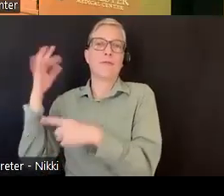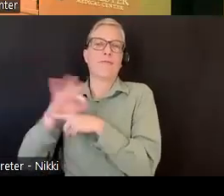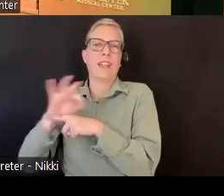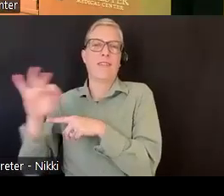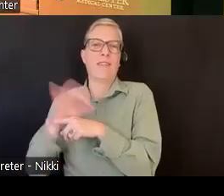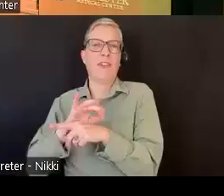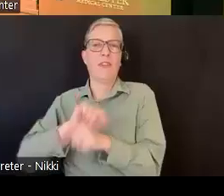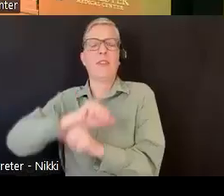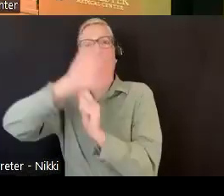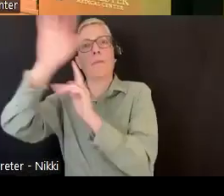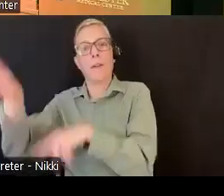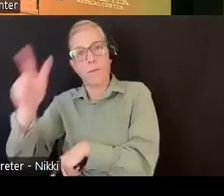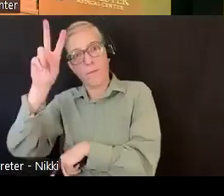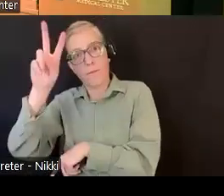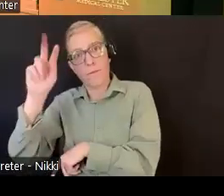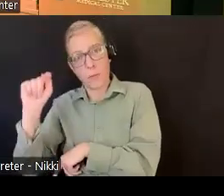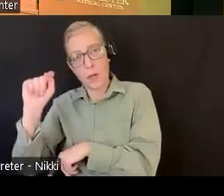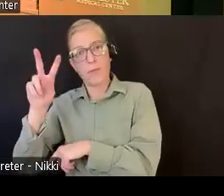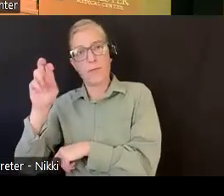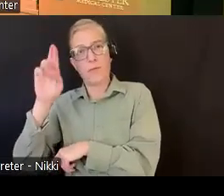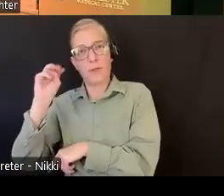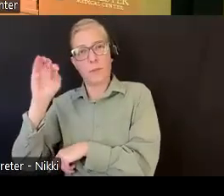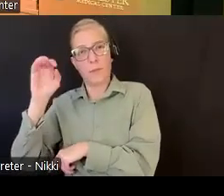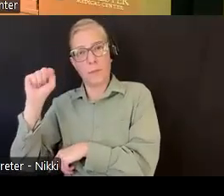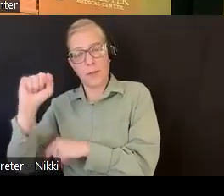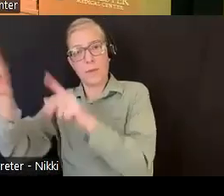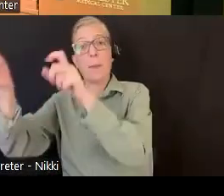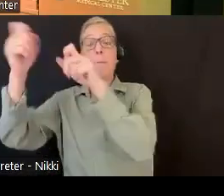University of Vermont, decided she wanted to come back down to Greensboro, did a residency